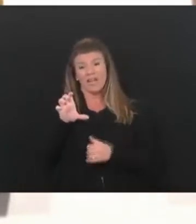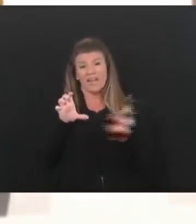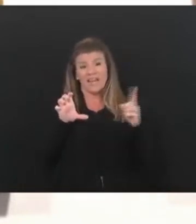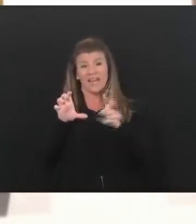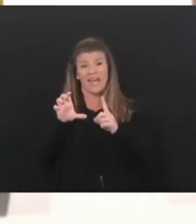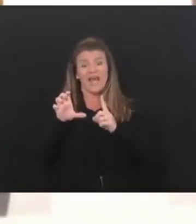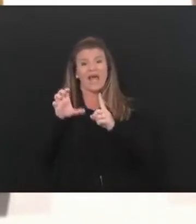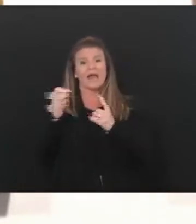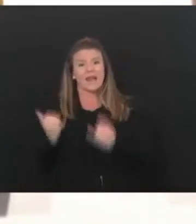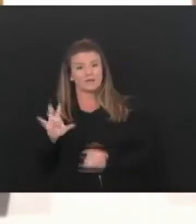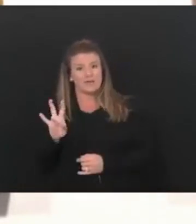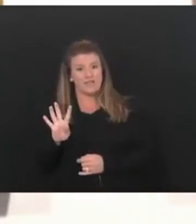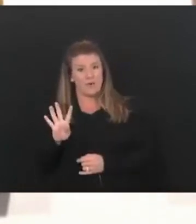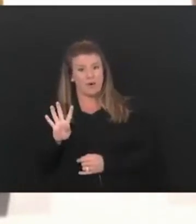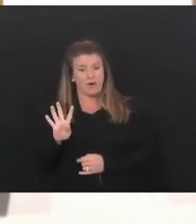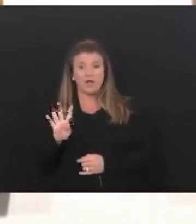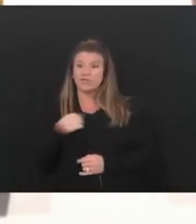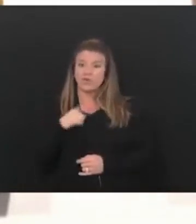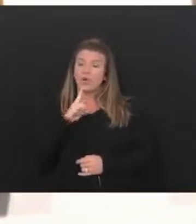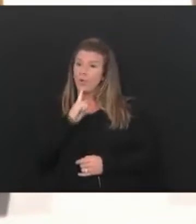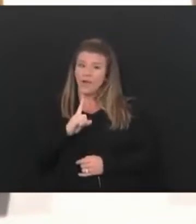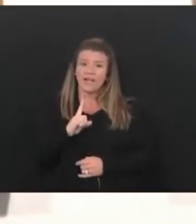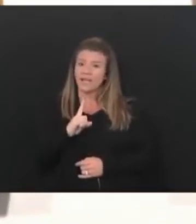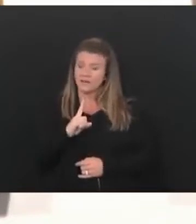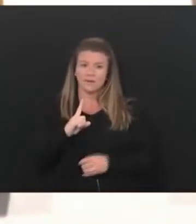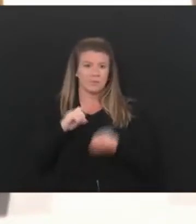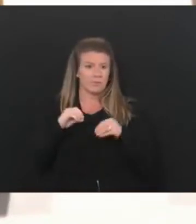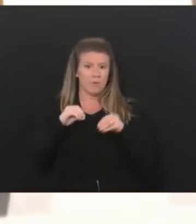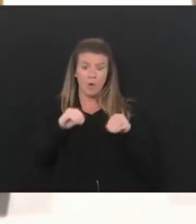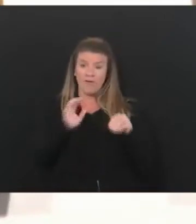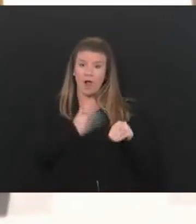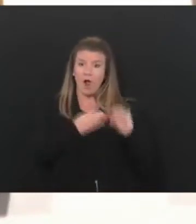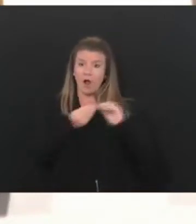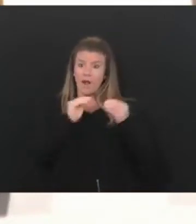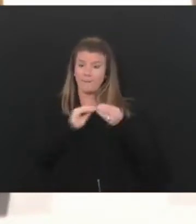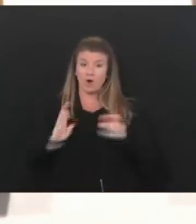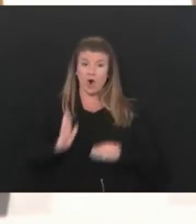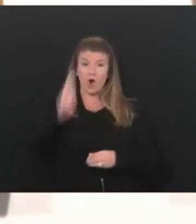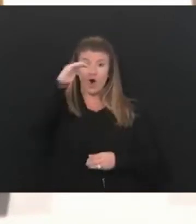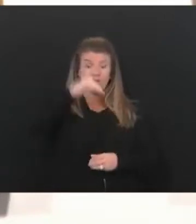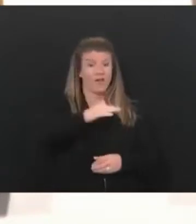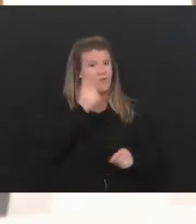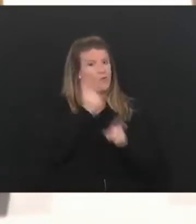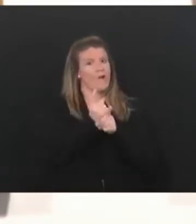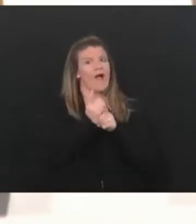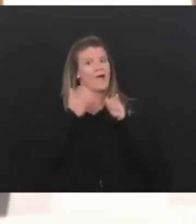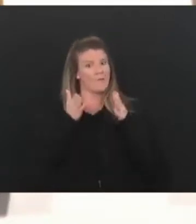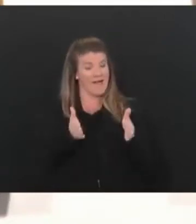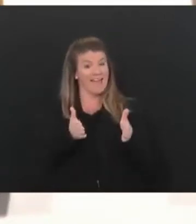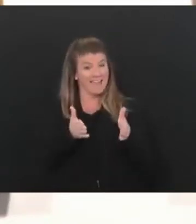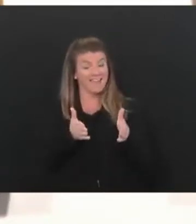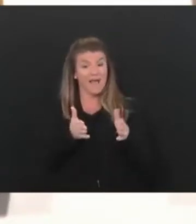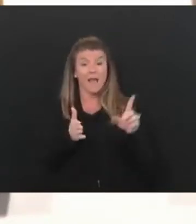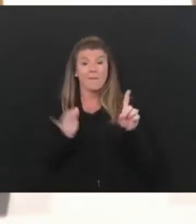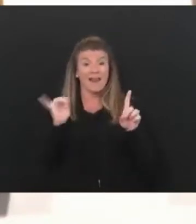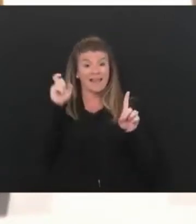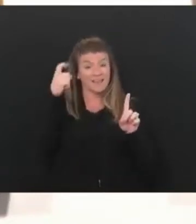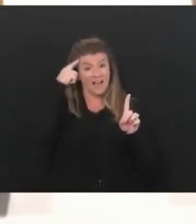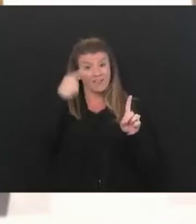FROM 500 ABOUT A WEEK AND A HALF AGO TO OVER 100 NOW TO 74. SO WE ARE REALLY RAPIDLY MOVING